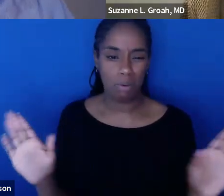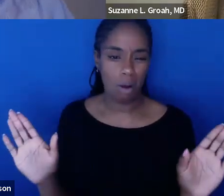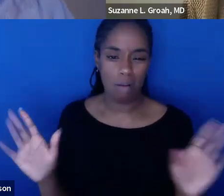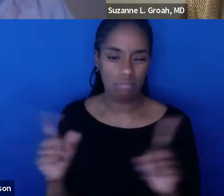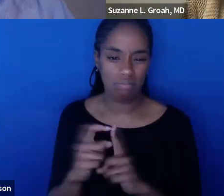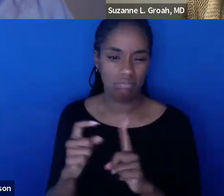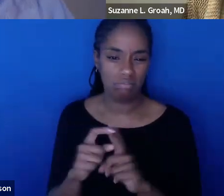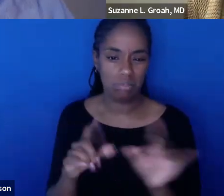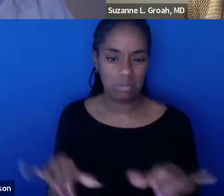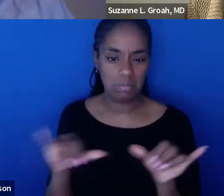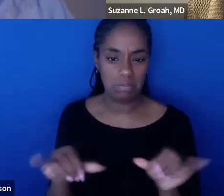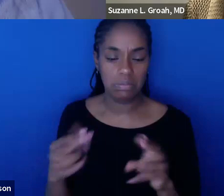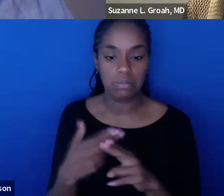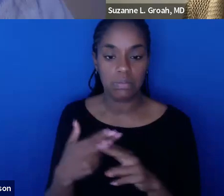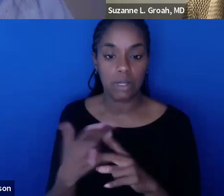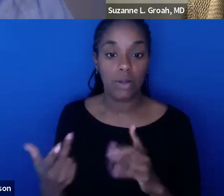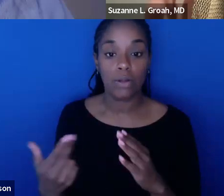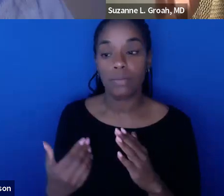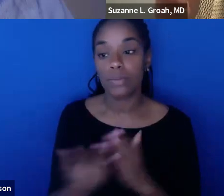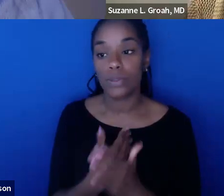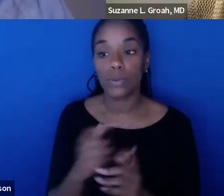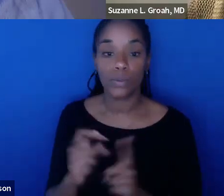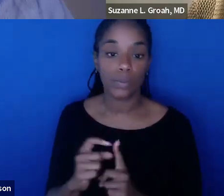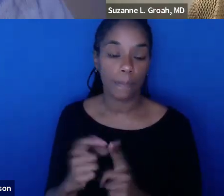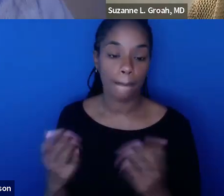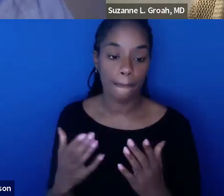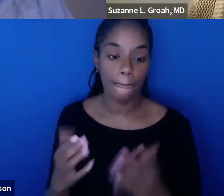The new term coming out for this is a live biotherapeutic.